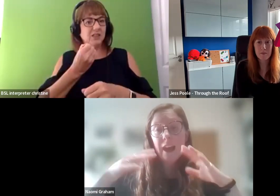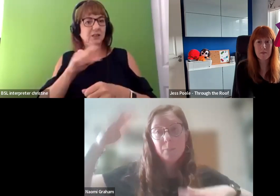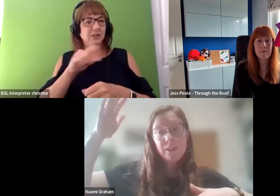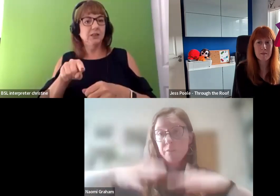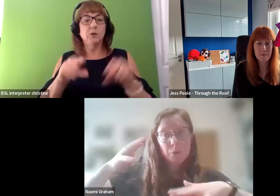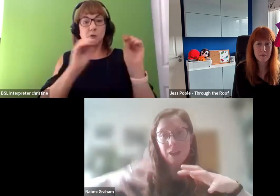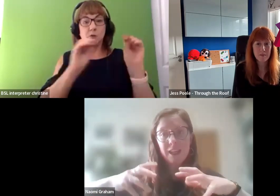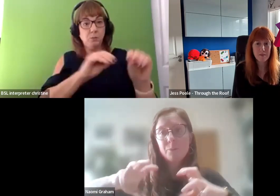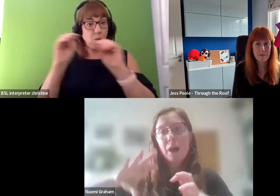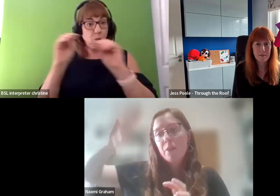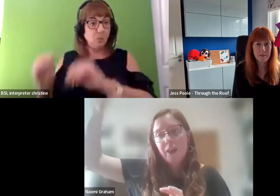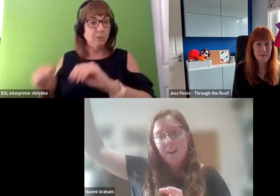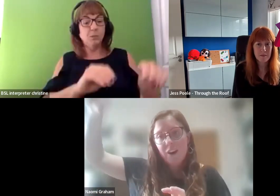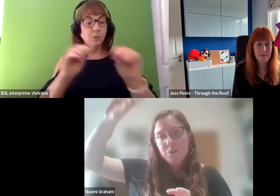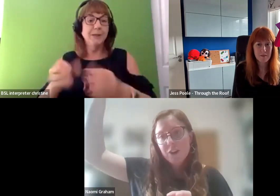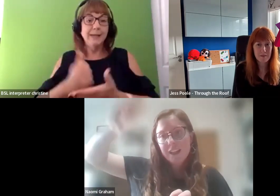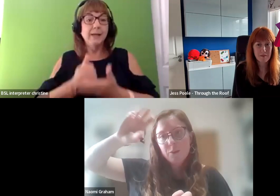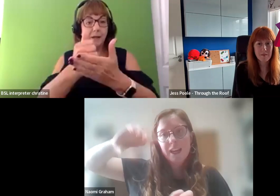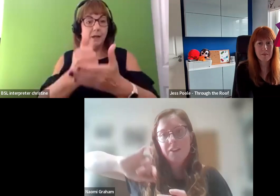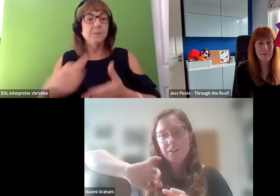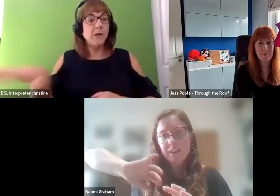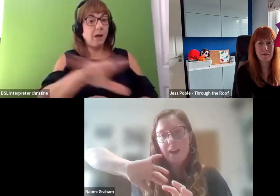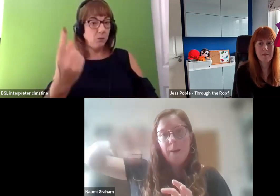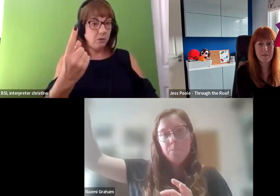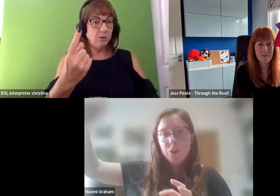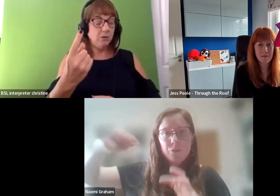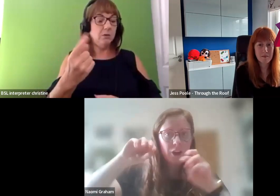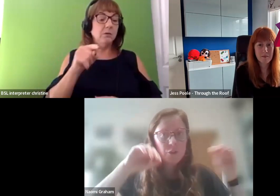helps everybody, whether they are struggling to engage because they're too fast,